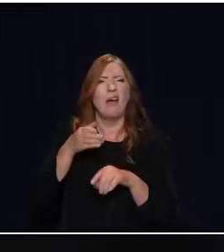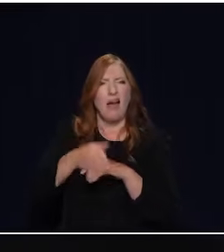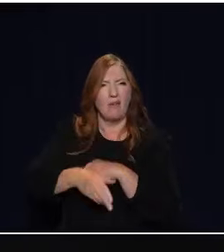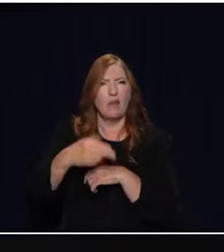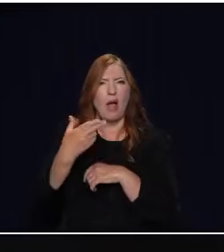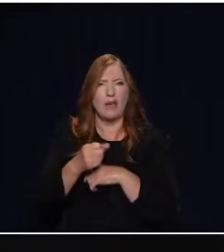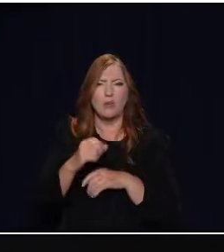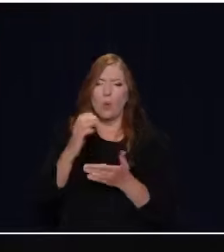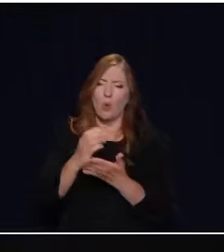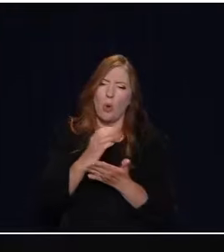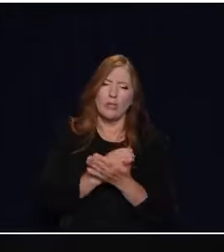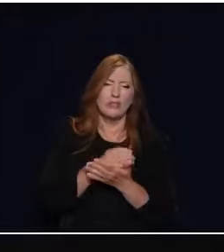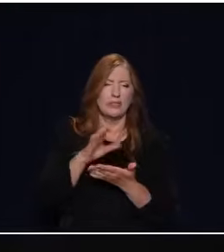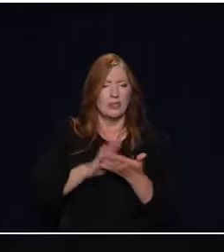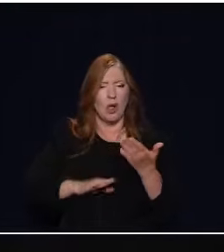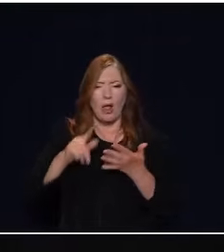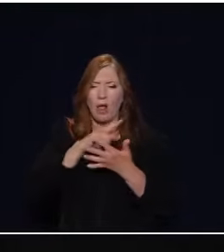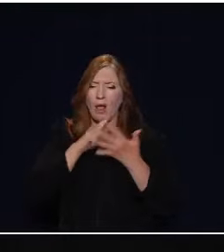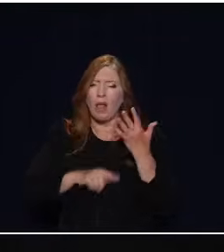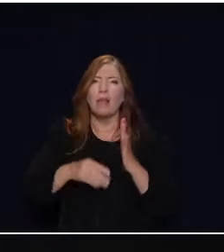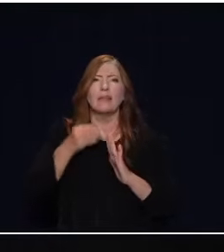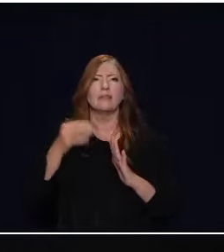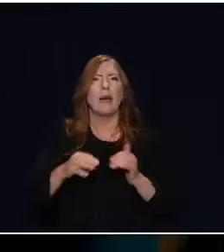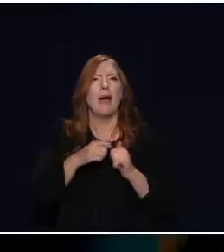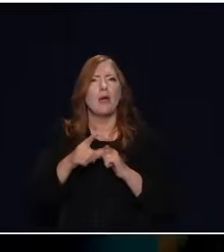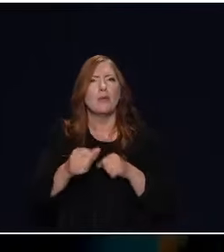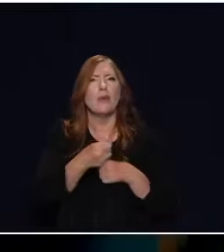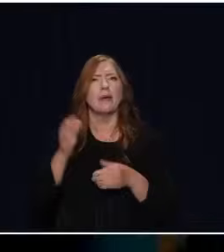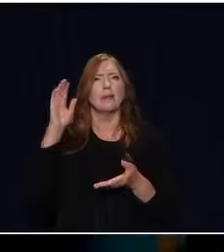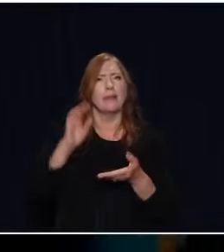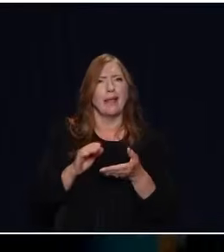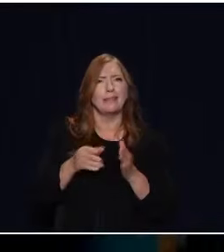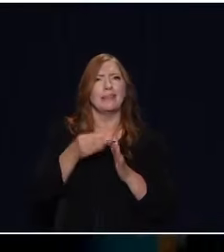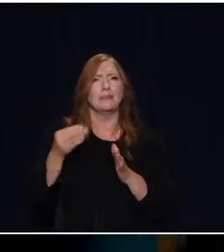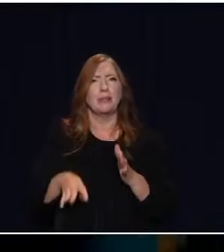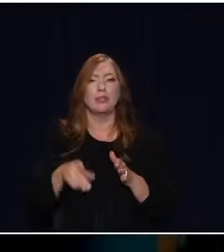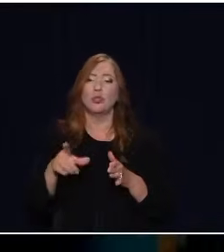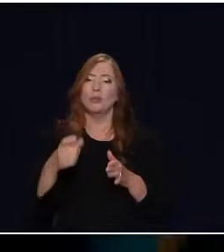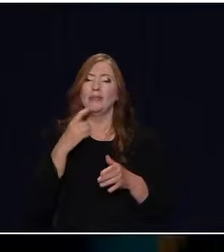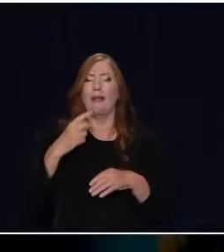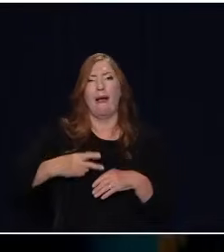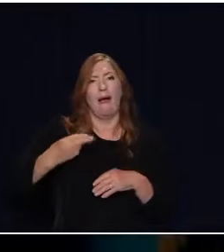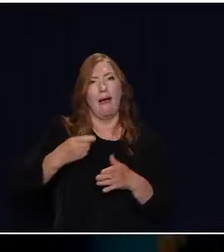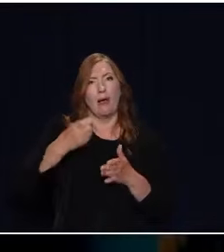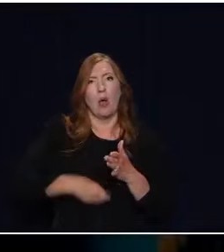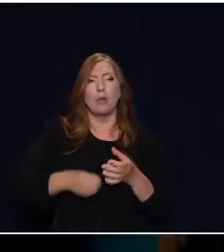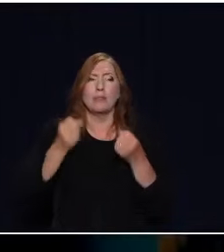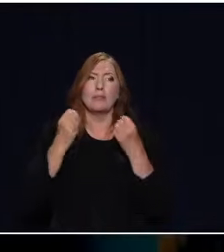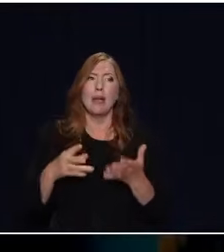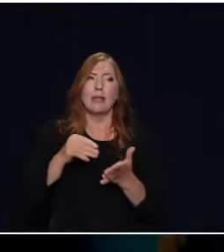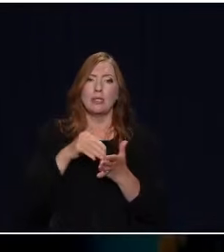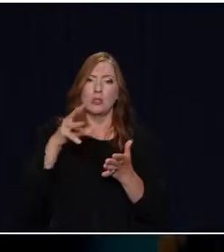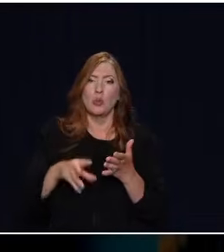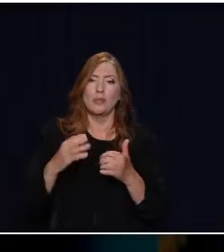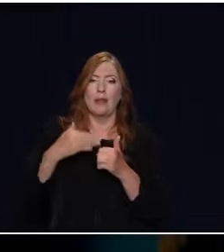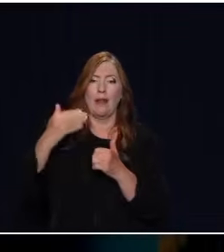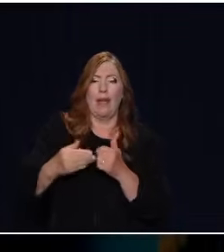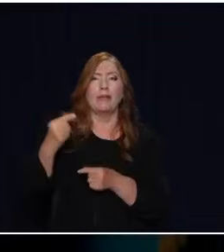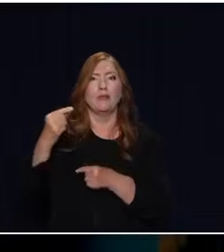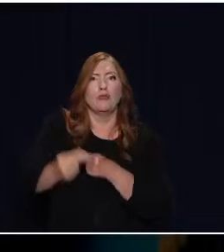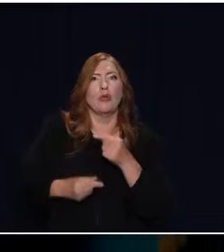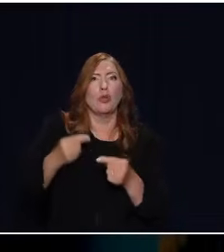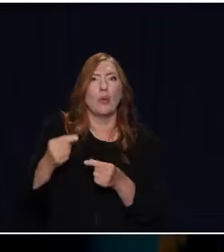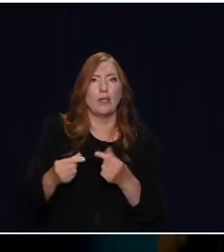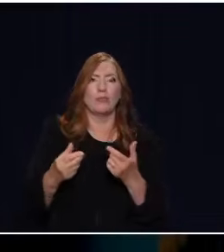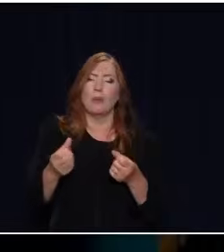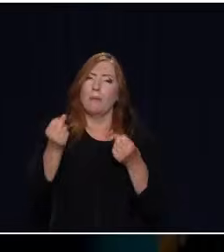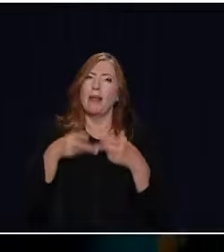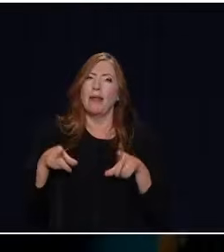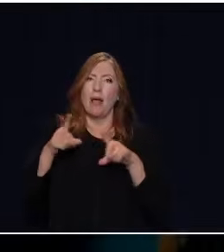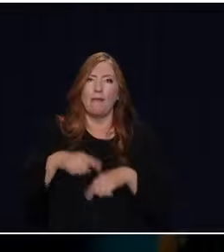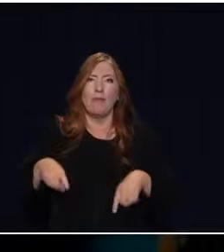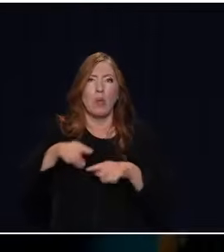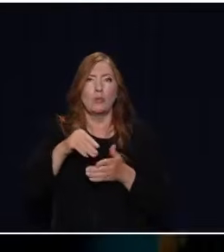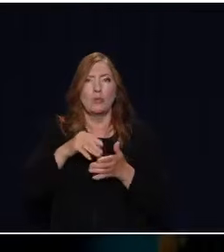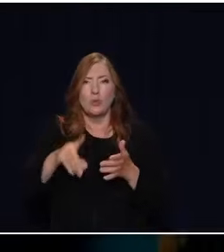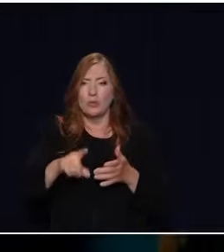MR. NEWBY, YOUR IDEAS, YOUR